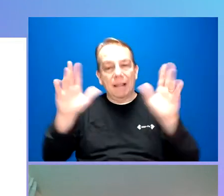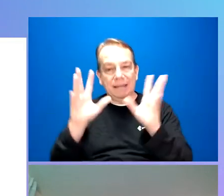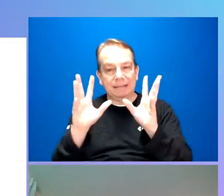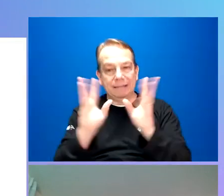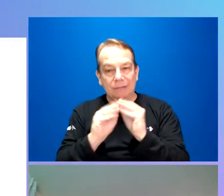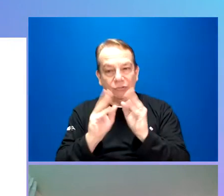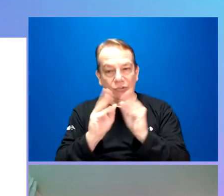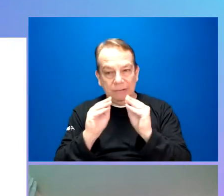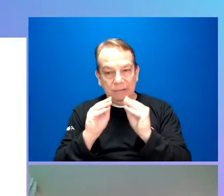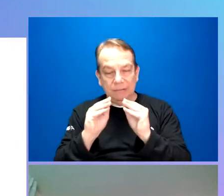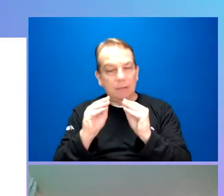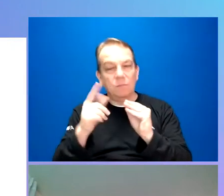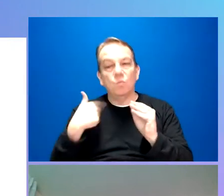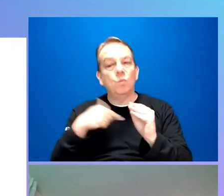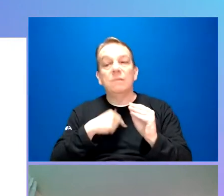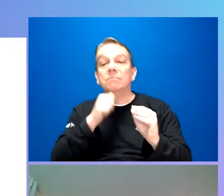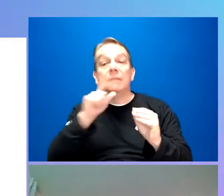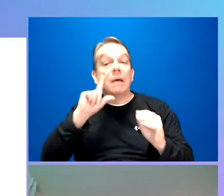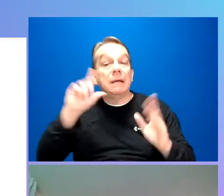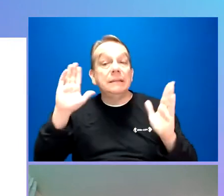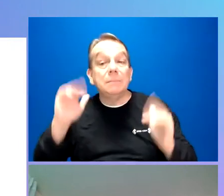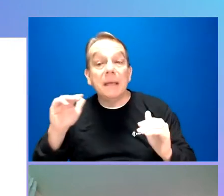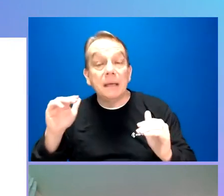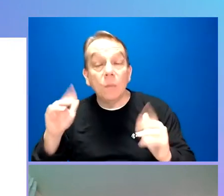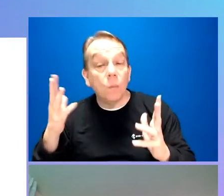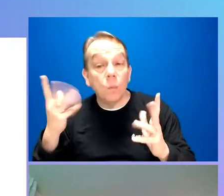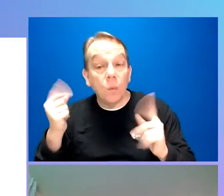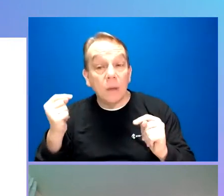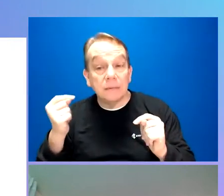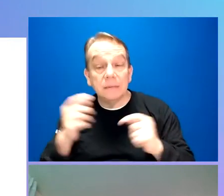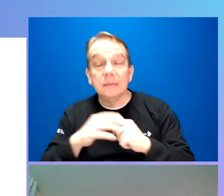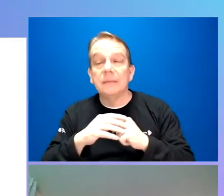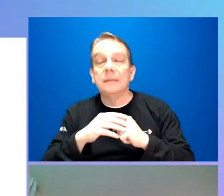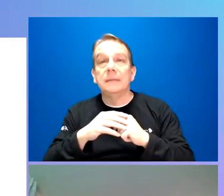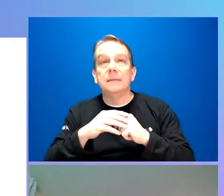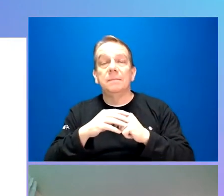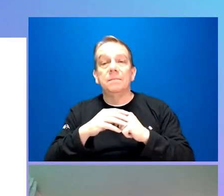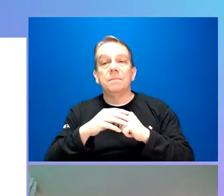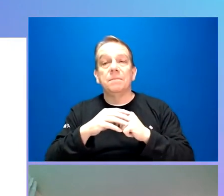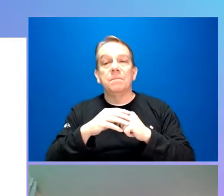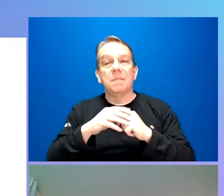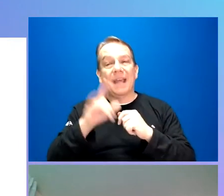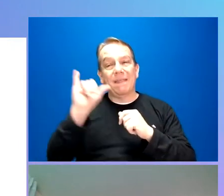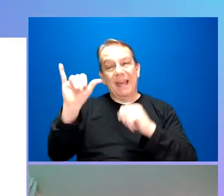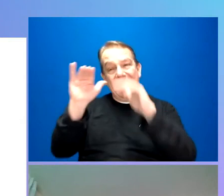that these, um, enterprise level